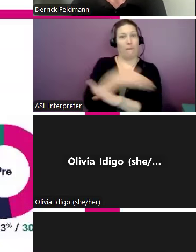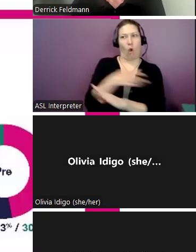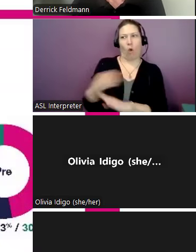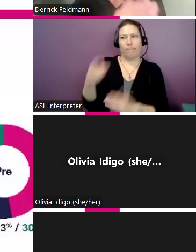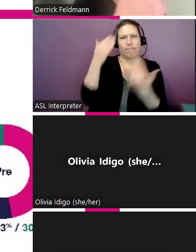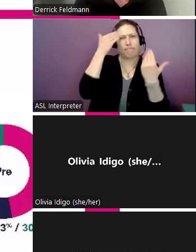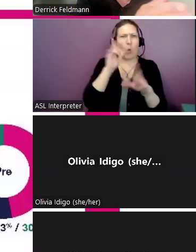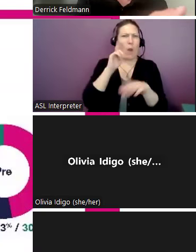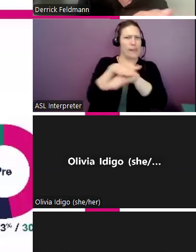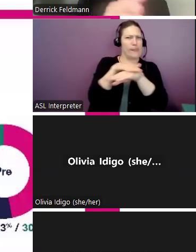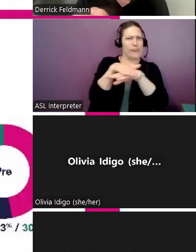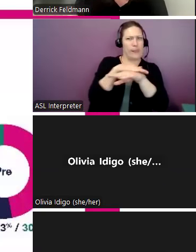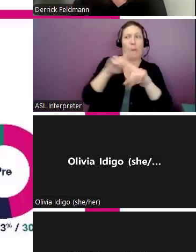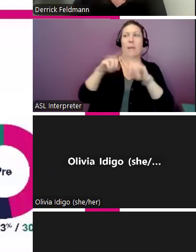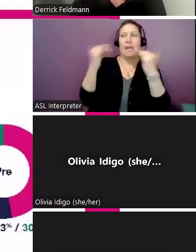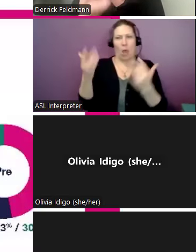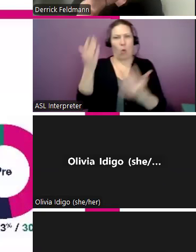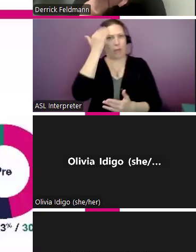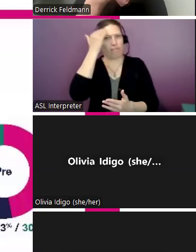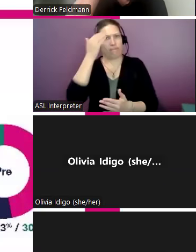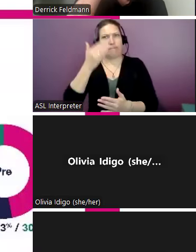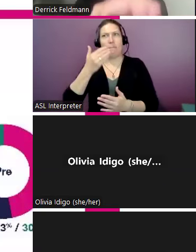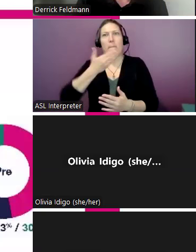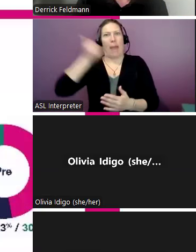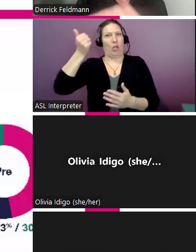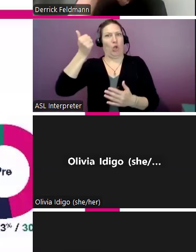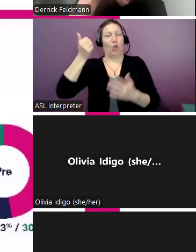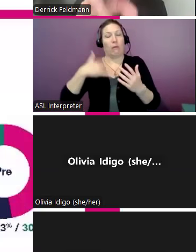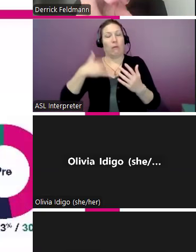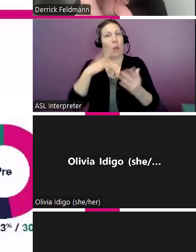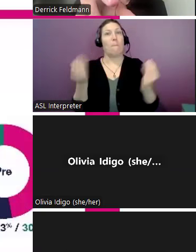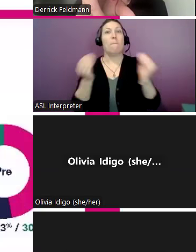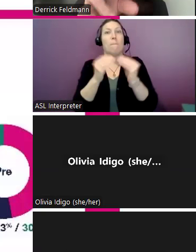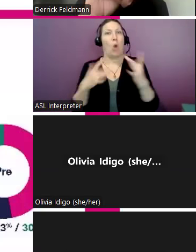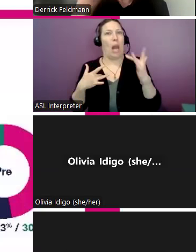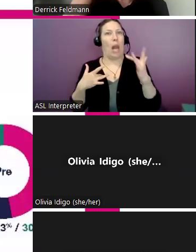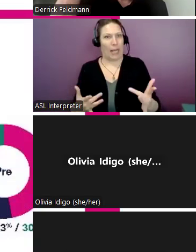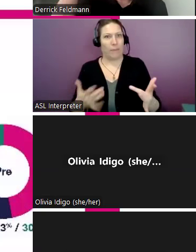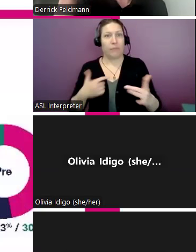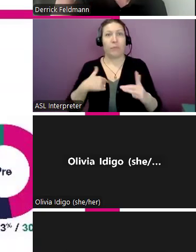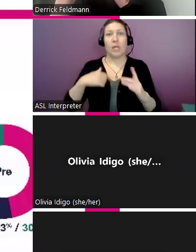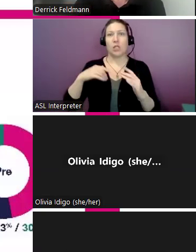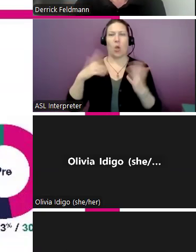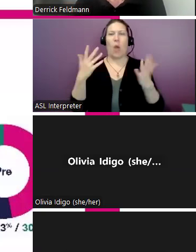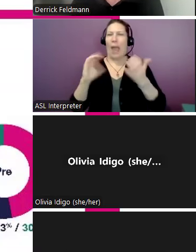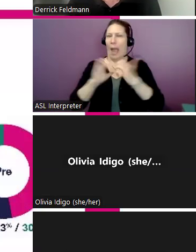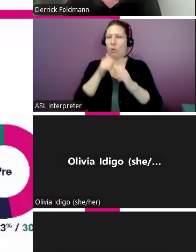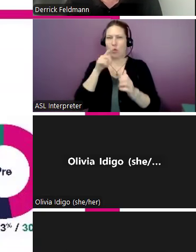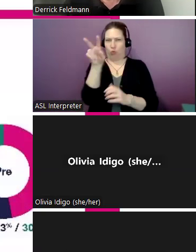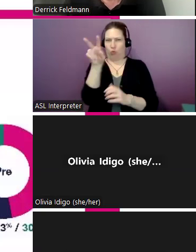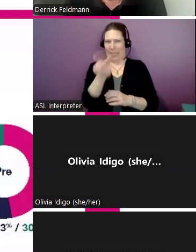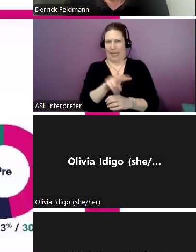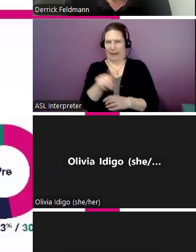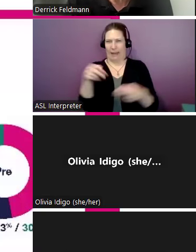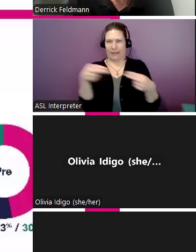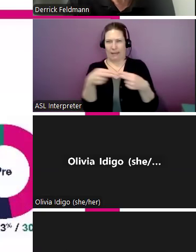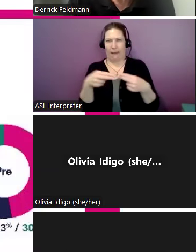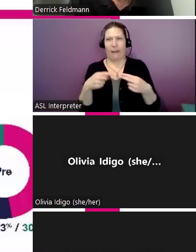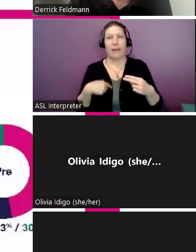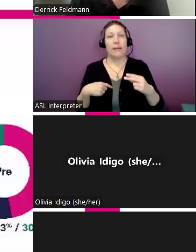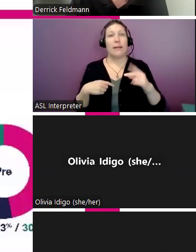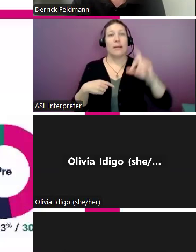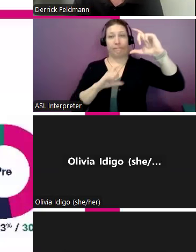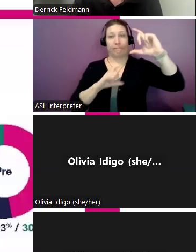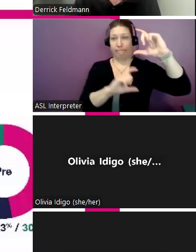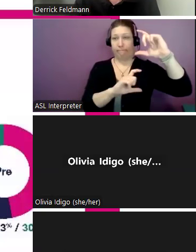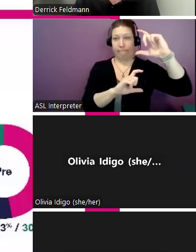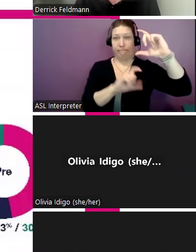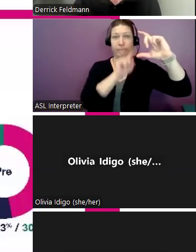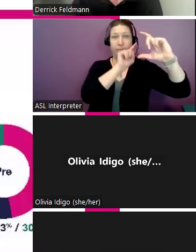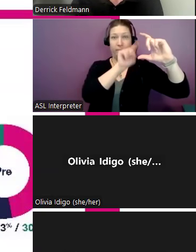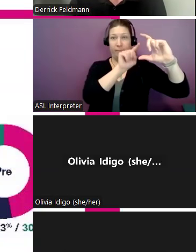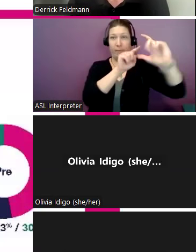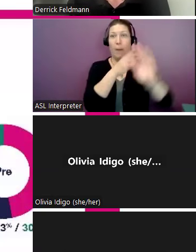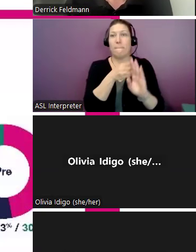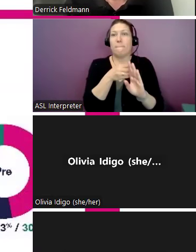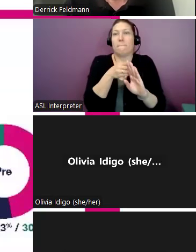Just look across each of these from the top and then go down. The top shows the pre when we asked them at the beginning of the survey if they've ever used 988 versus now after learning about it.